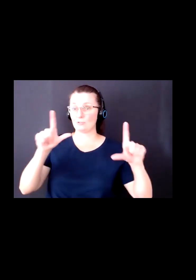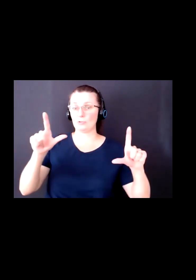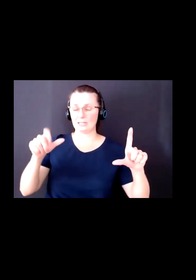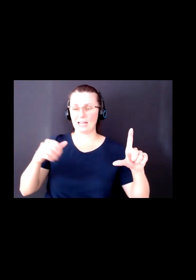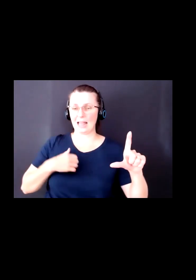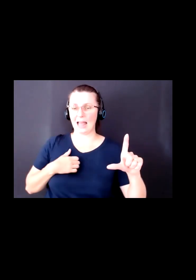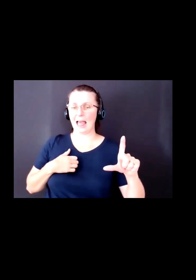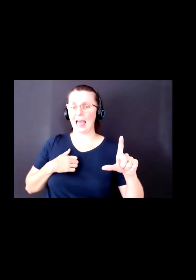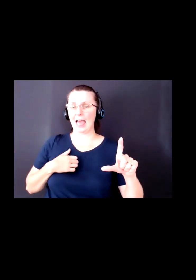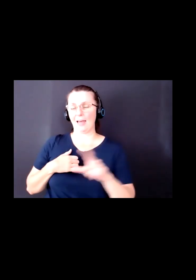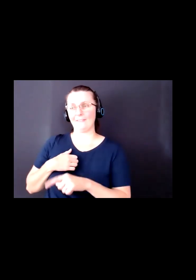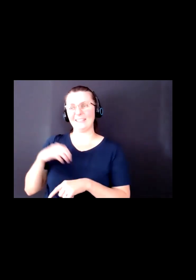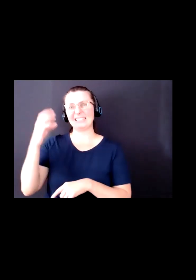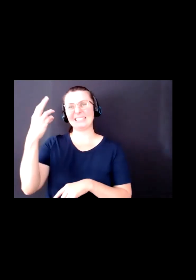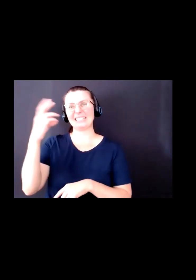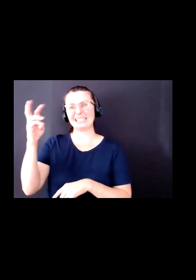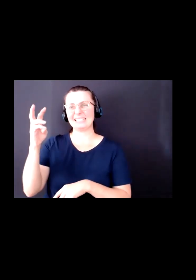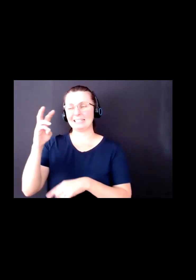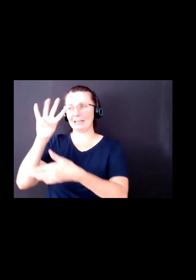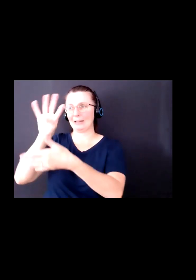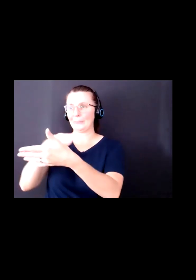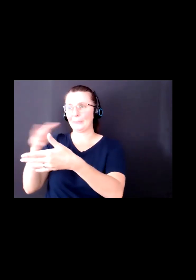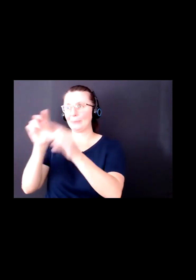and white disability symbols, including the universal access